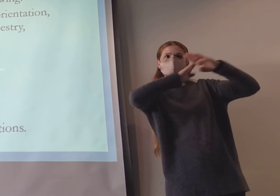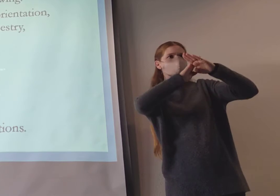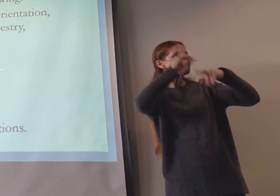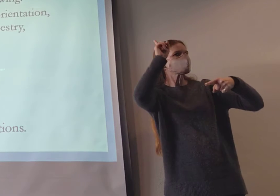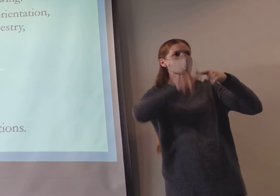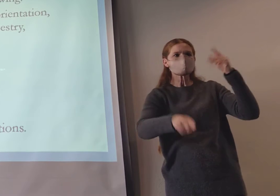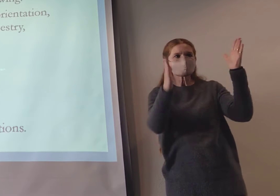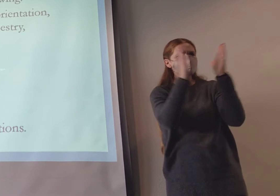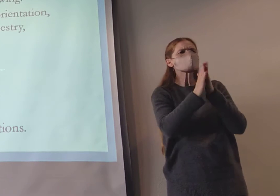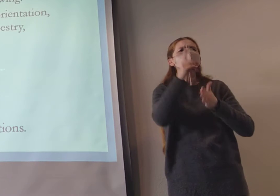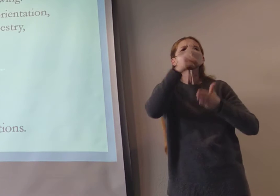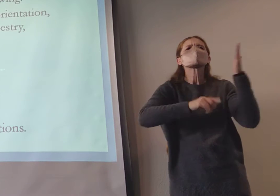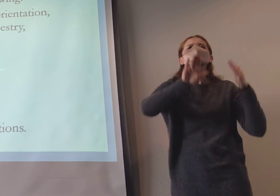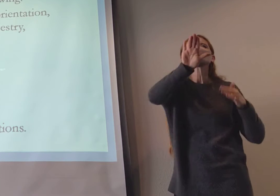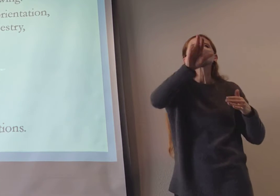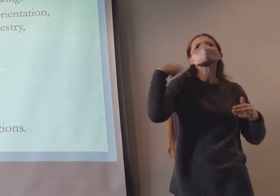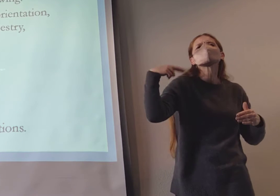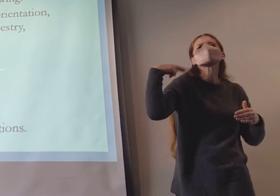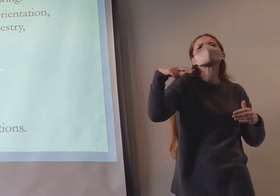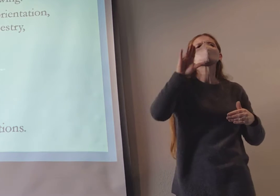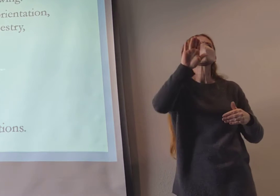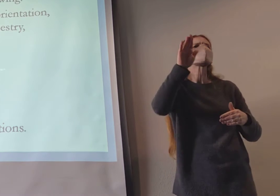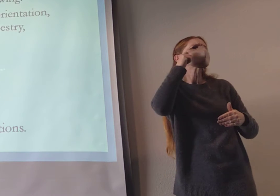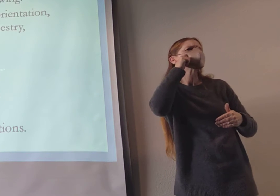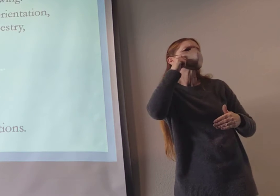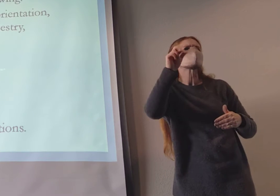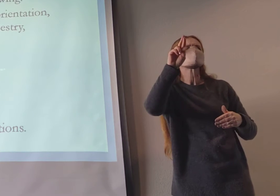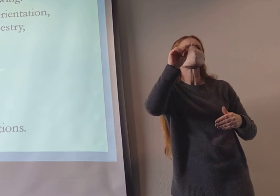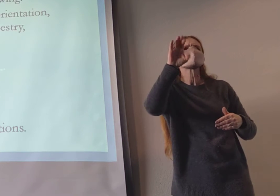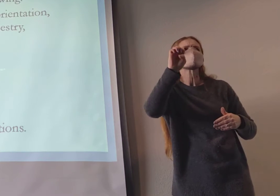They can't ask you about disability or medical conditions.